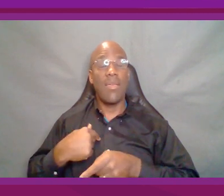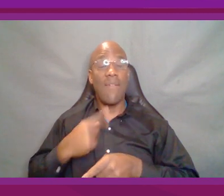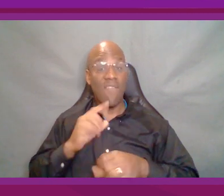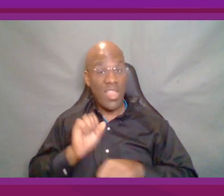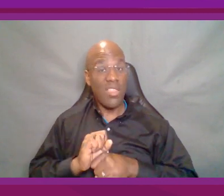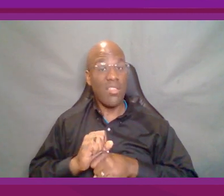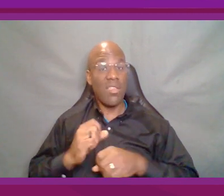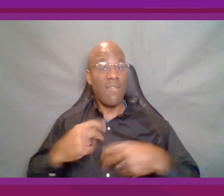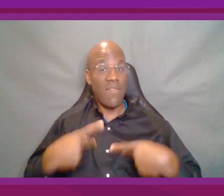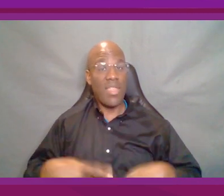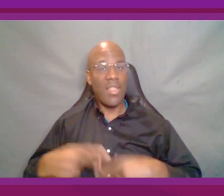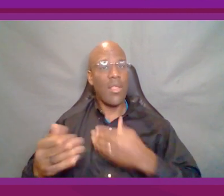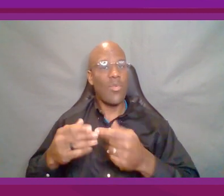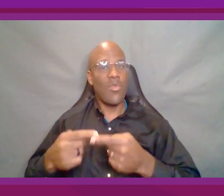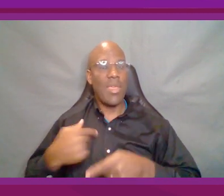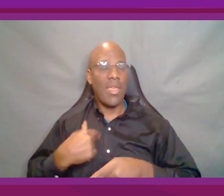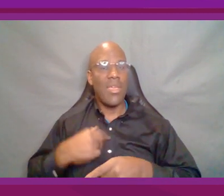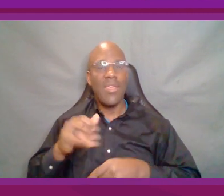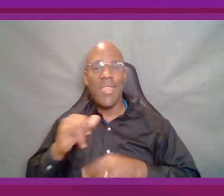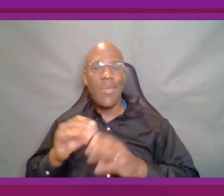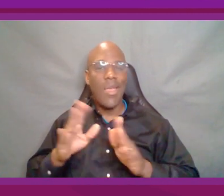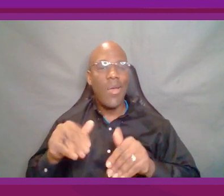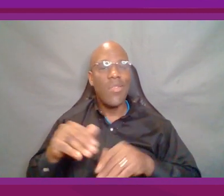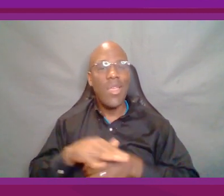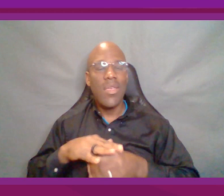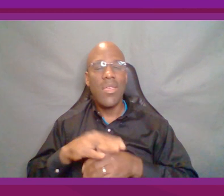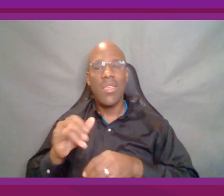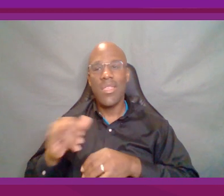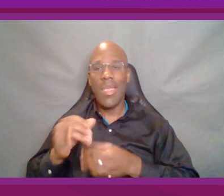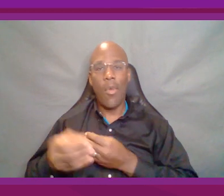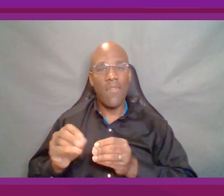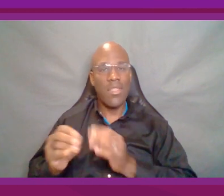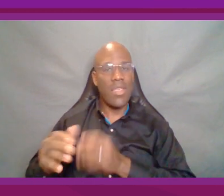This adds another complexity of layers, so we've been fighting so hard to get access